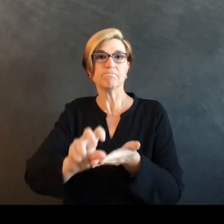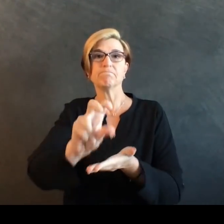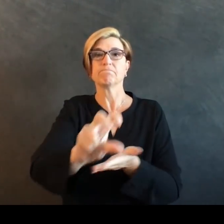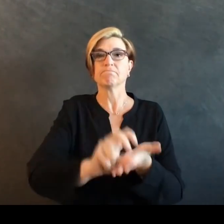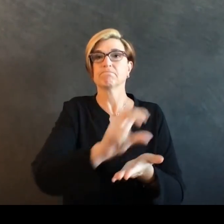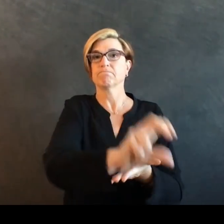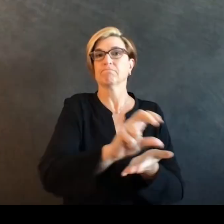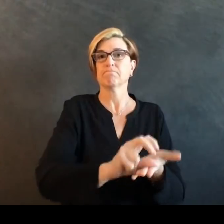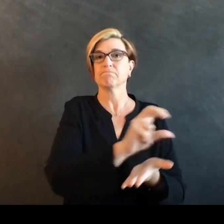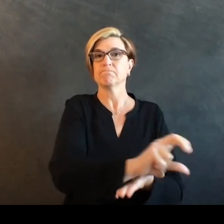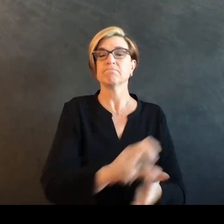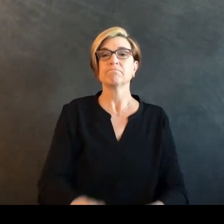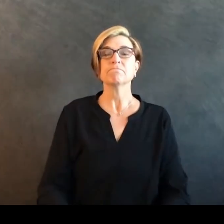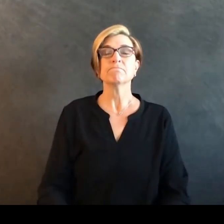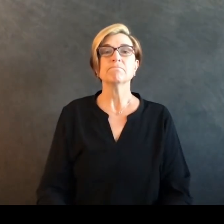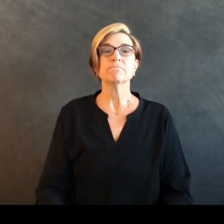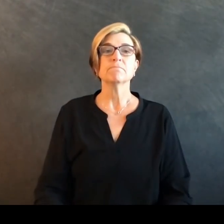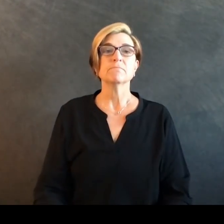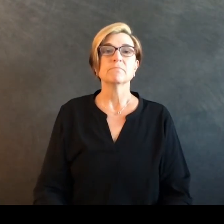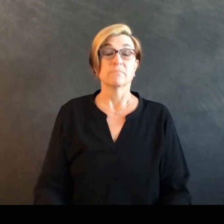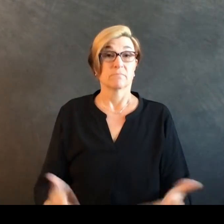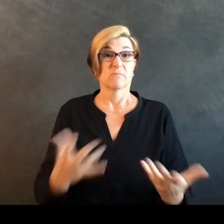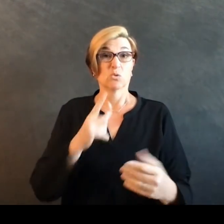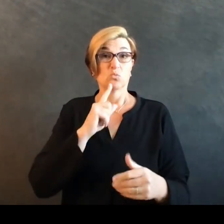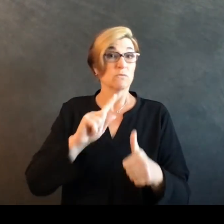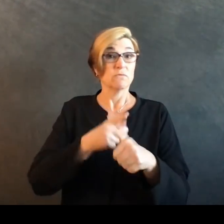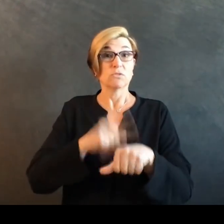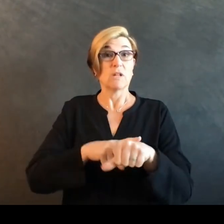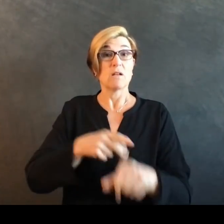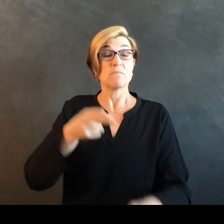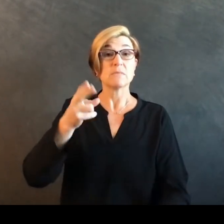administration to support small businesses and we know that there will